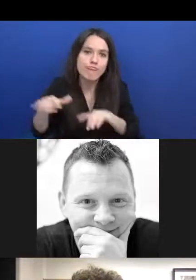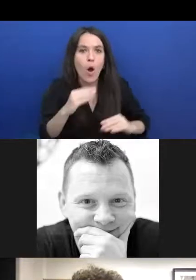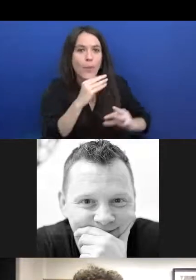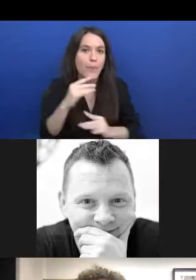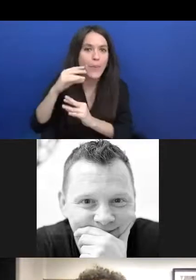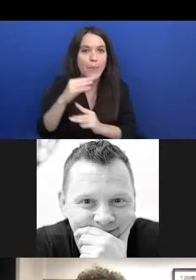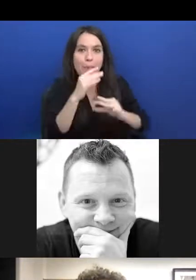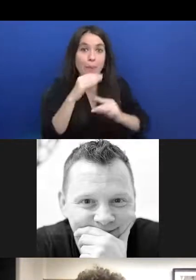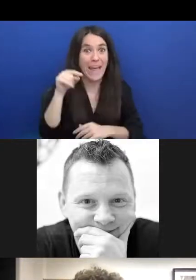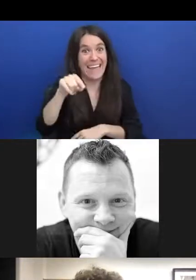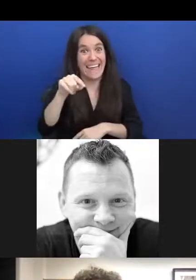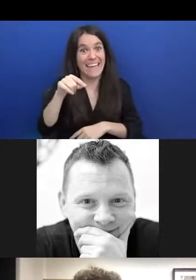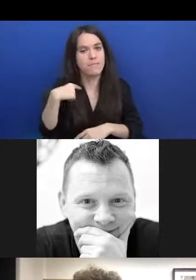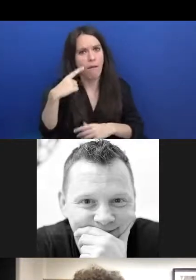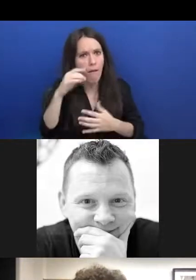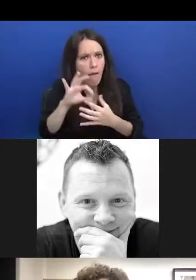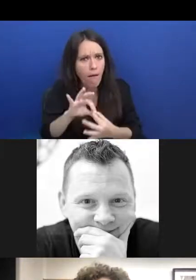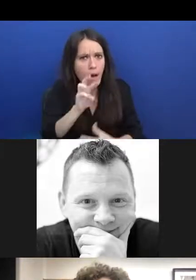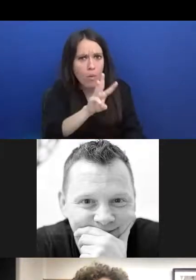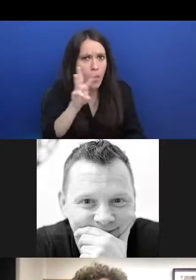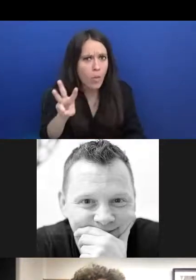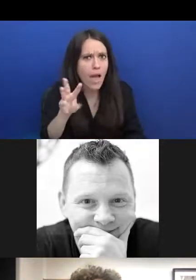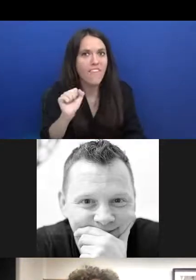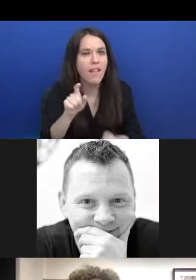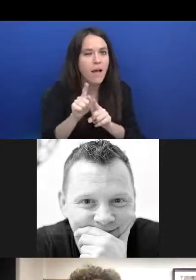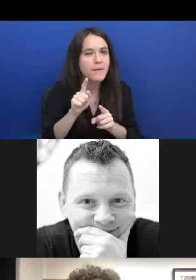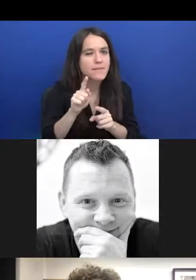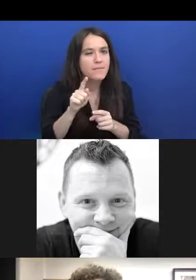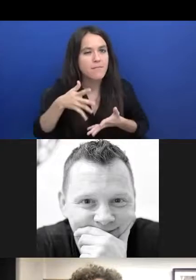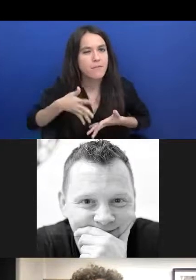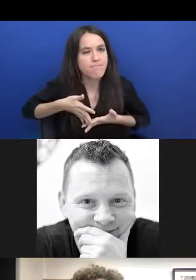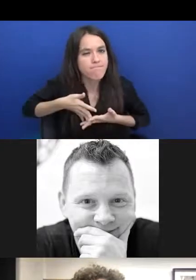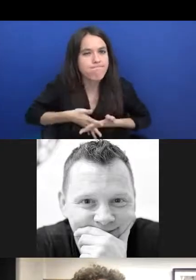is similar to their relationship with languages so I’ve learned a lot from working with them